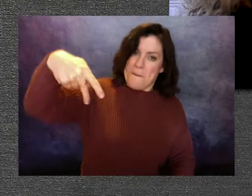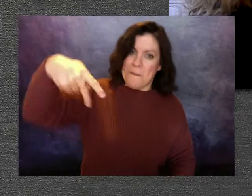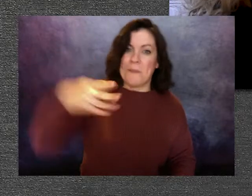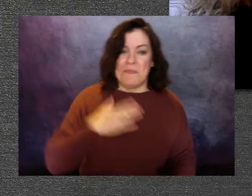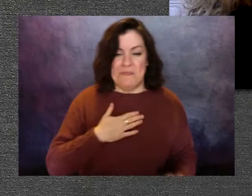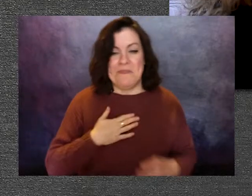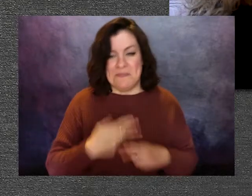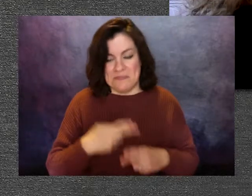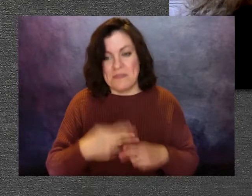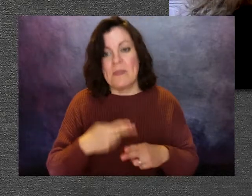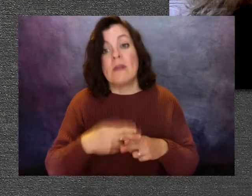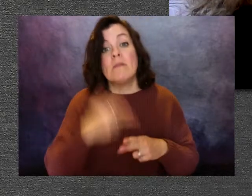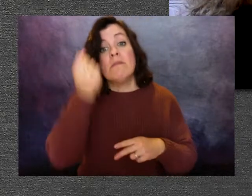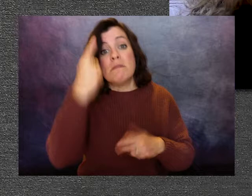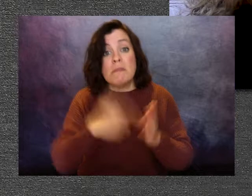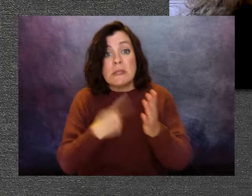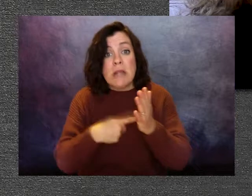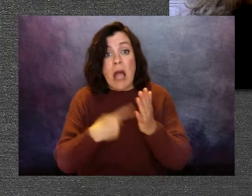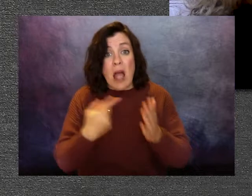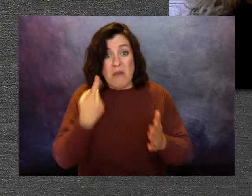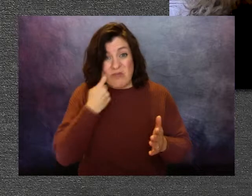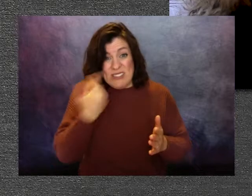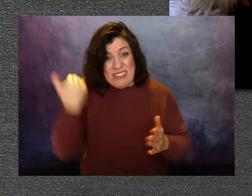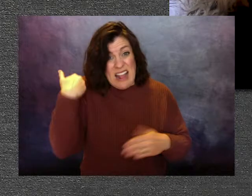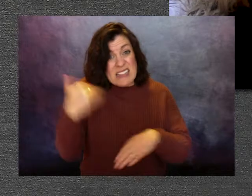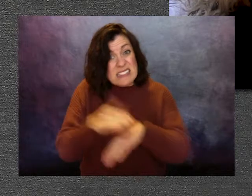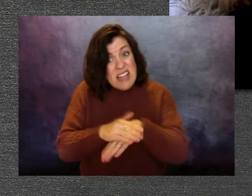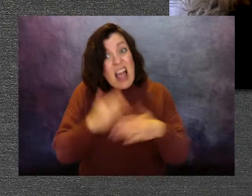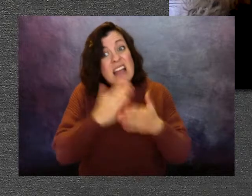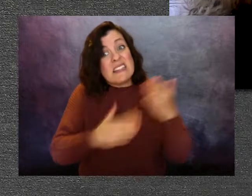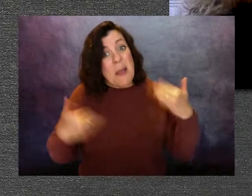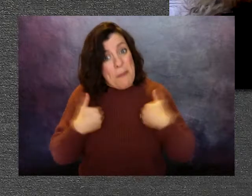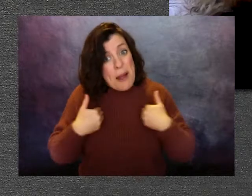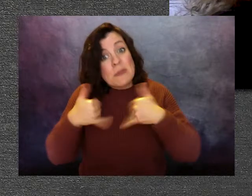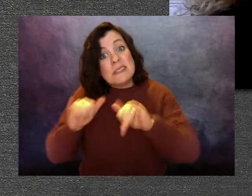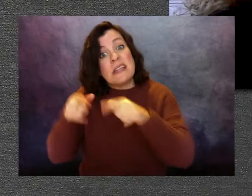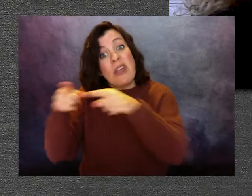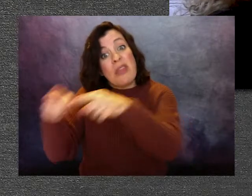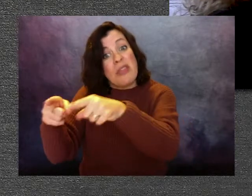Dr. kep and the other clinic workers gather the supplies and tools,